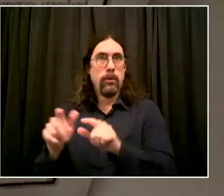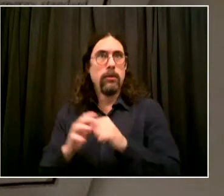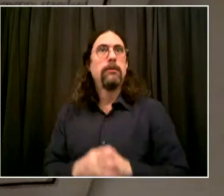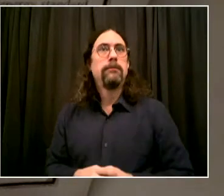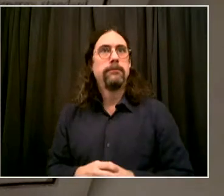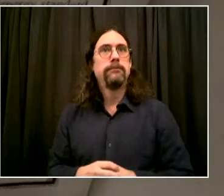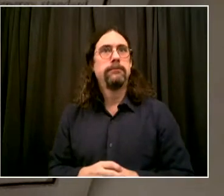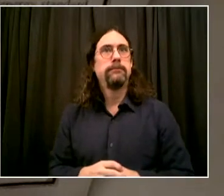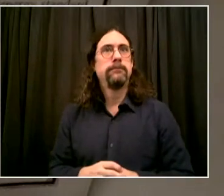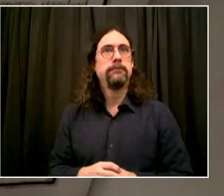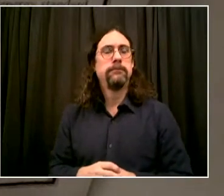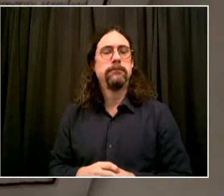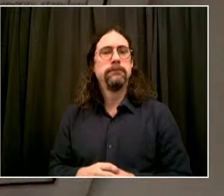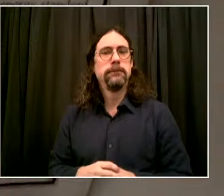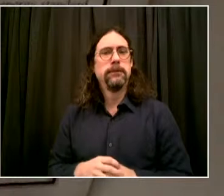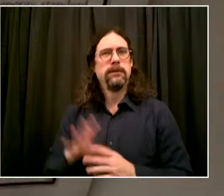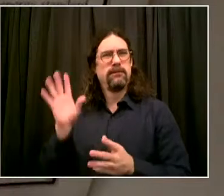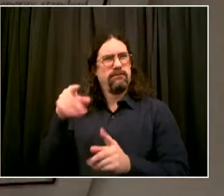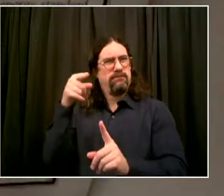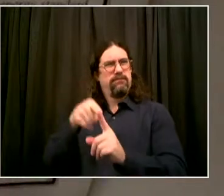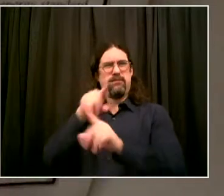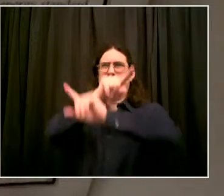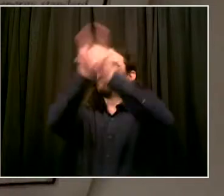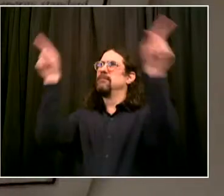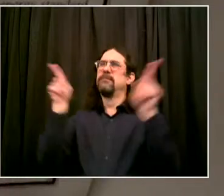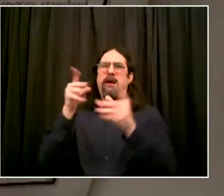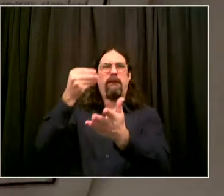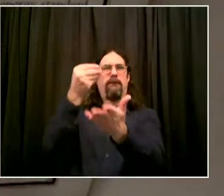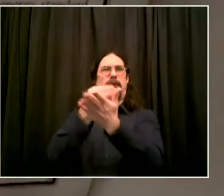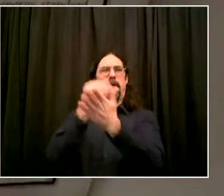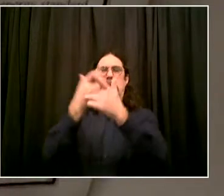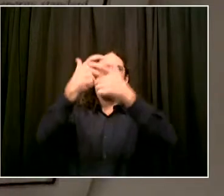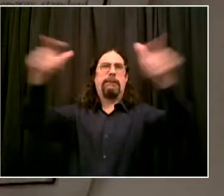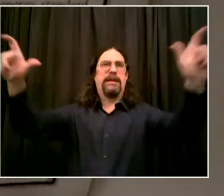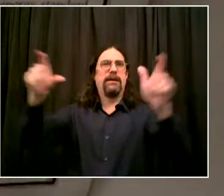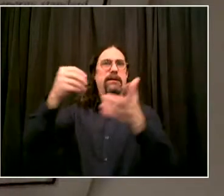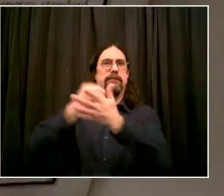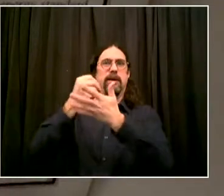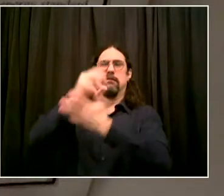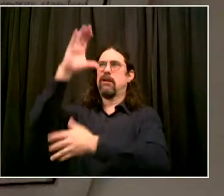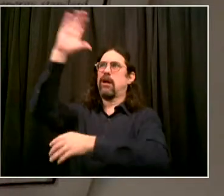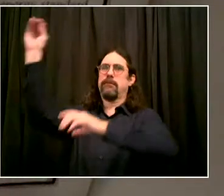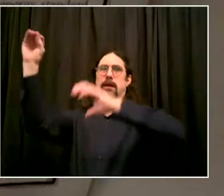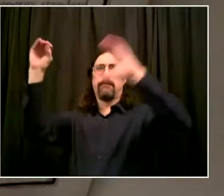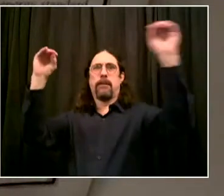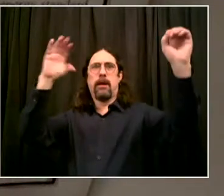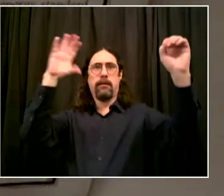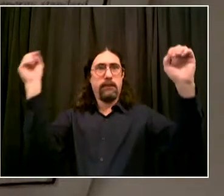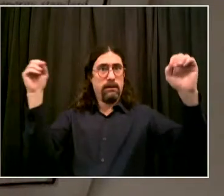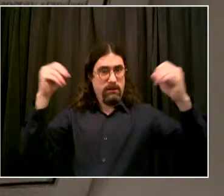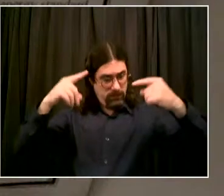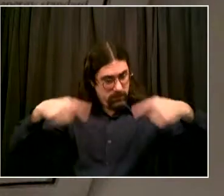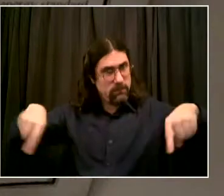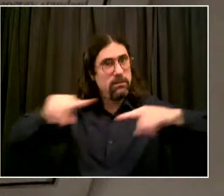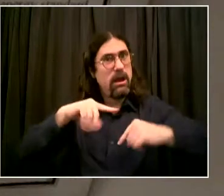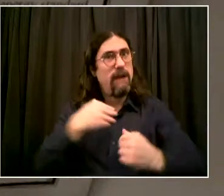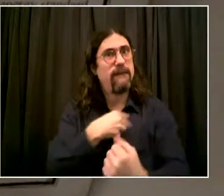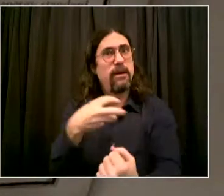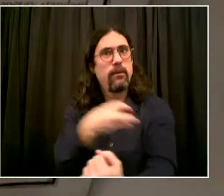FOR IS LEVERAGE WAYS TO MAKE THINGS HAPPEN ON A SCALE THAT WE NEED.